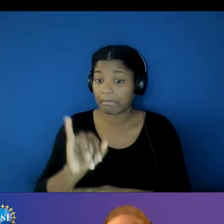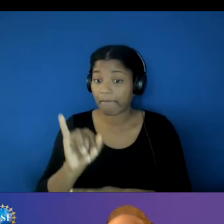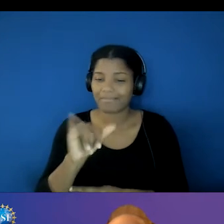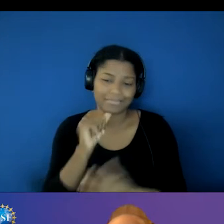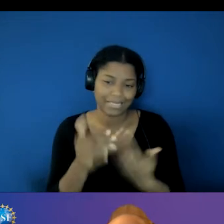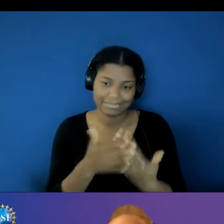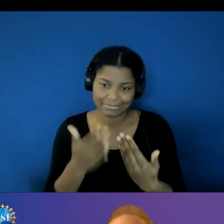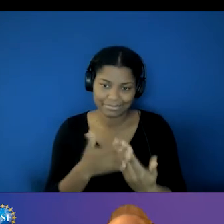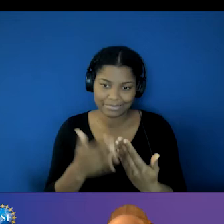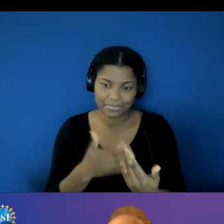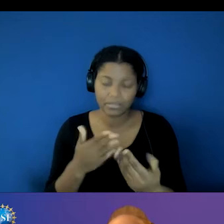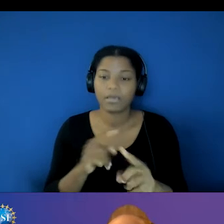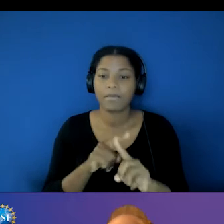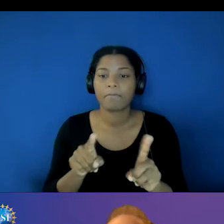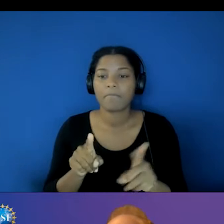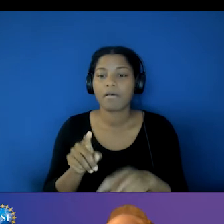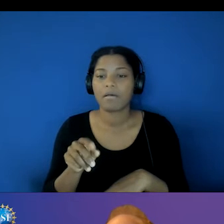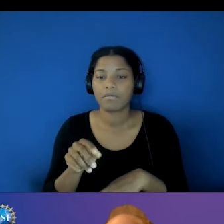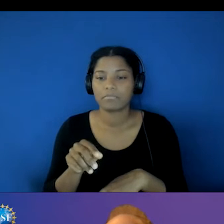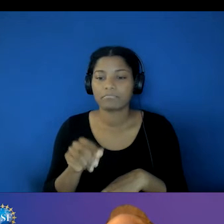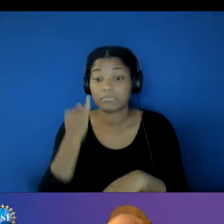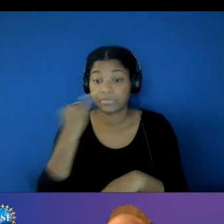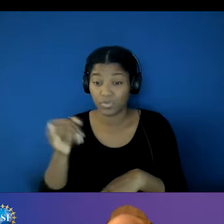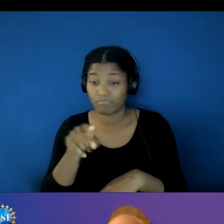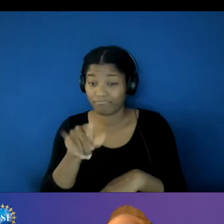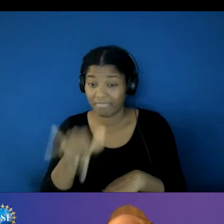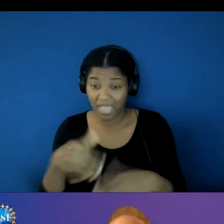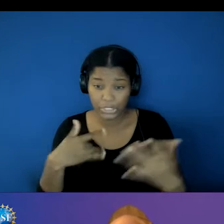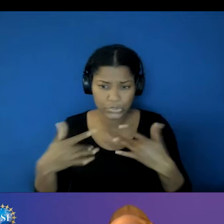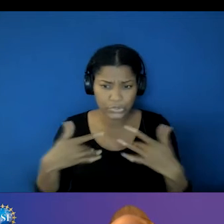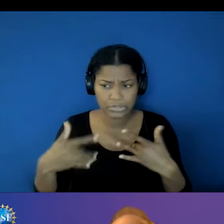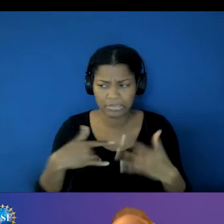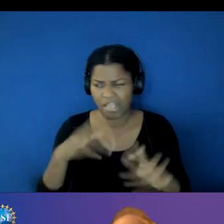but it's much easier to do if you have that concern not to ignore it,